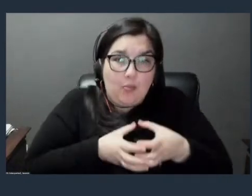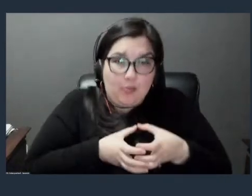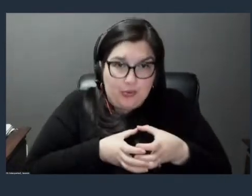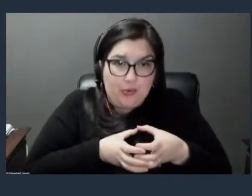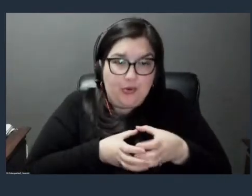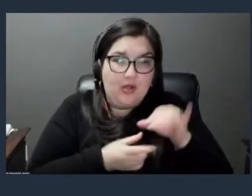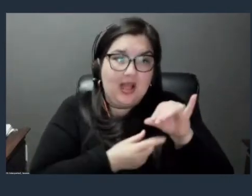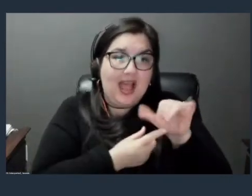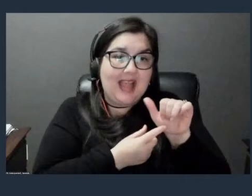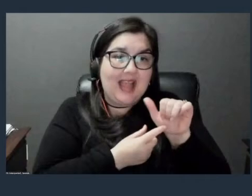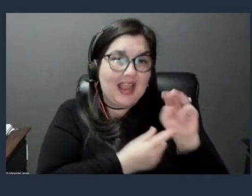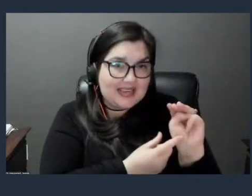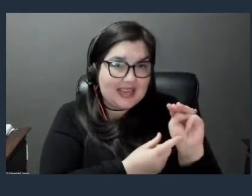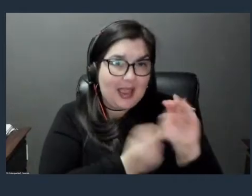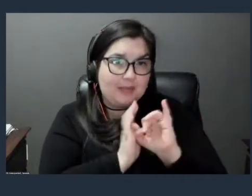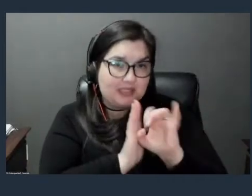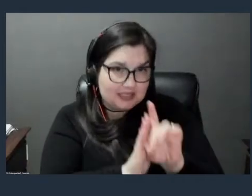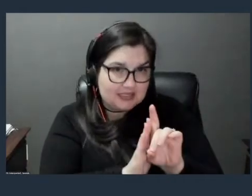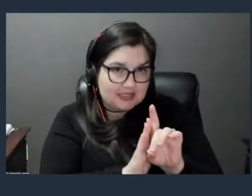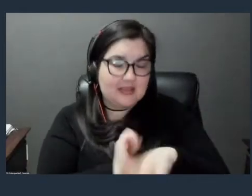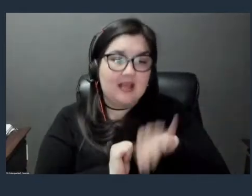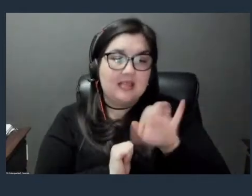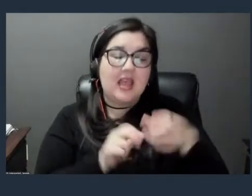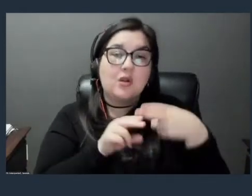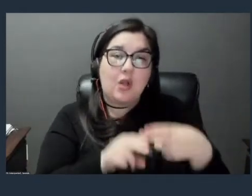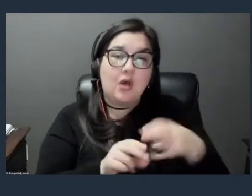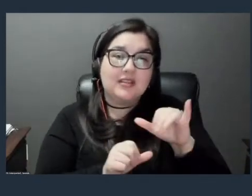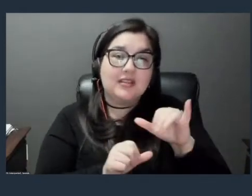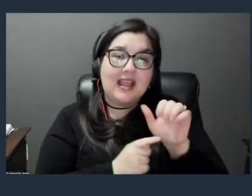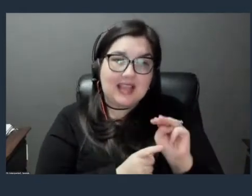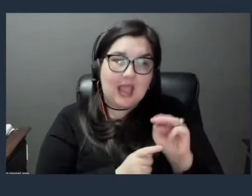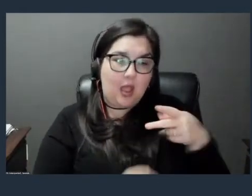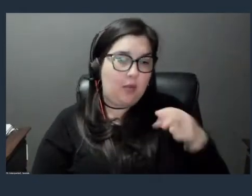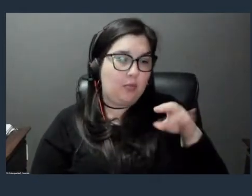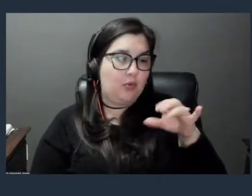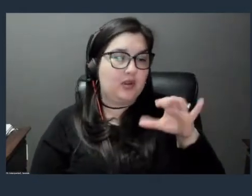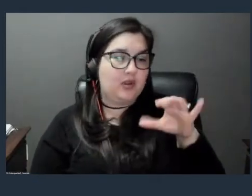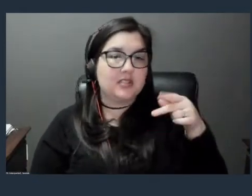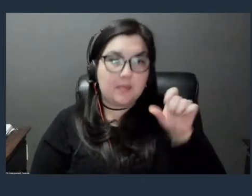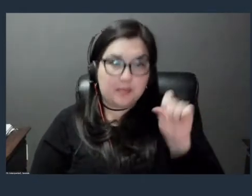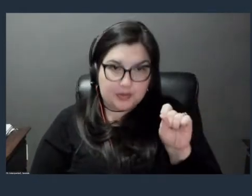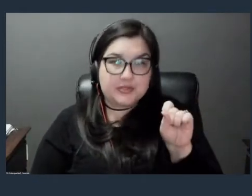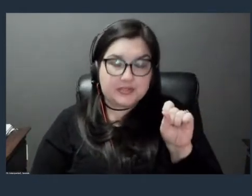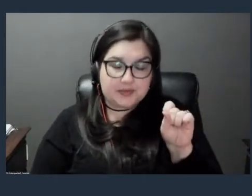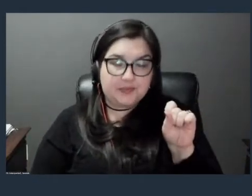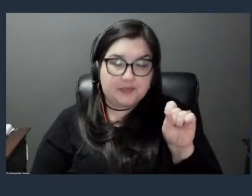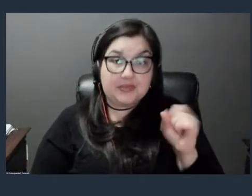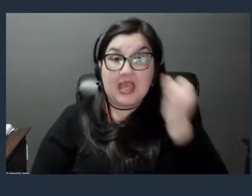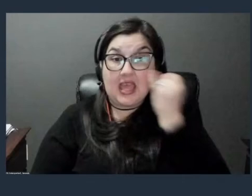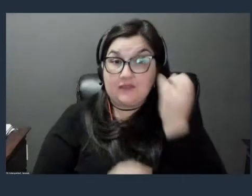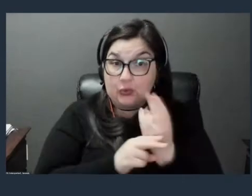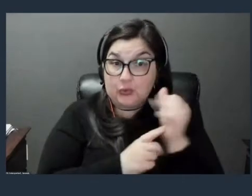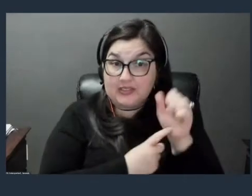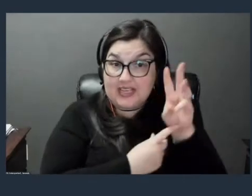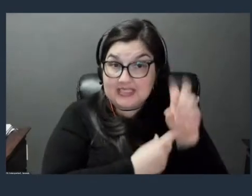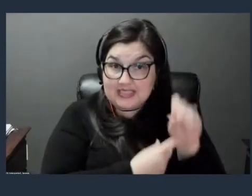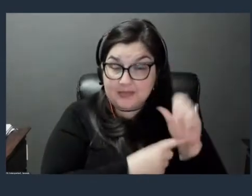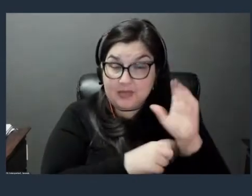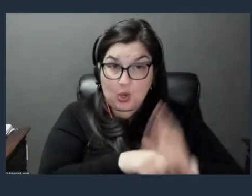These are called IAM principles. If you have an identity, if you are using AWS, calling AWS's APIs,